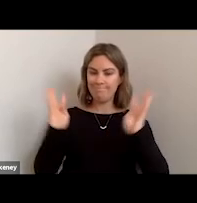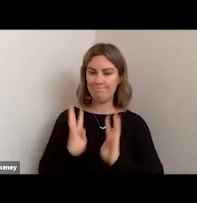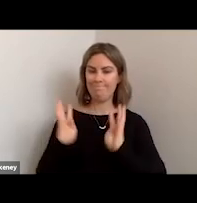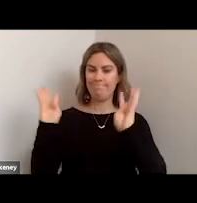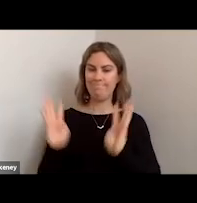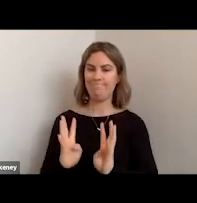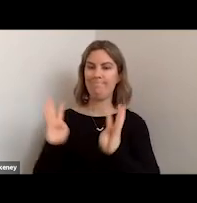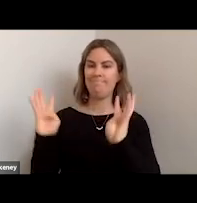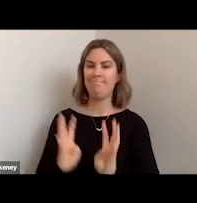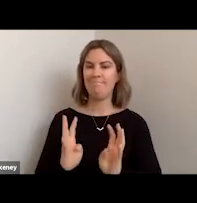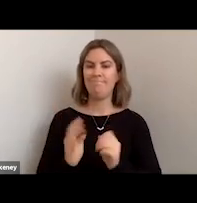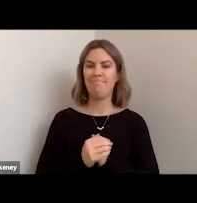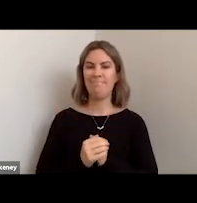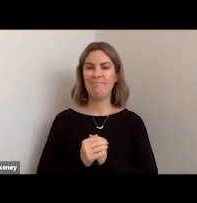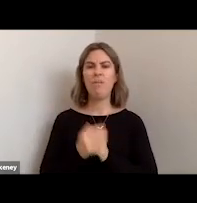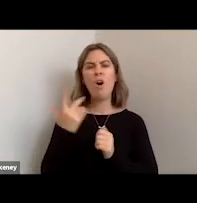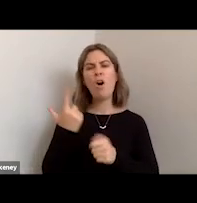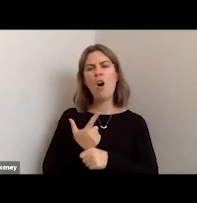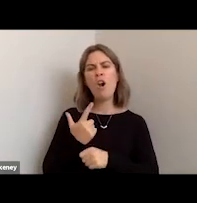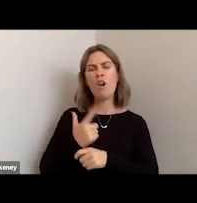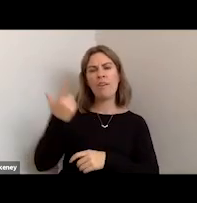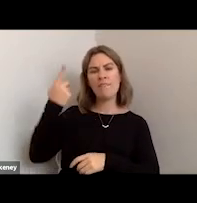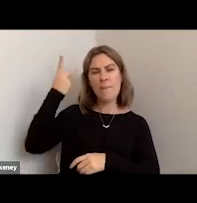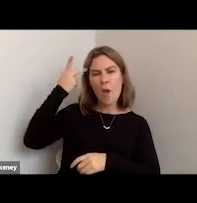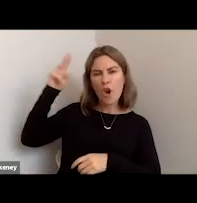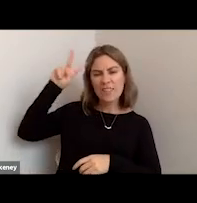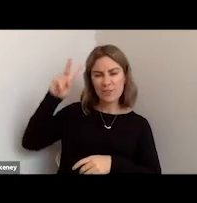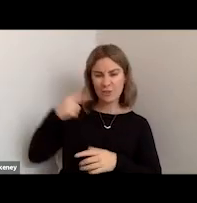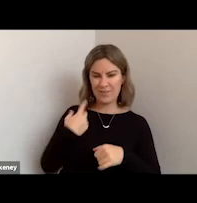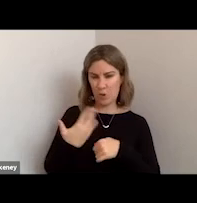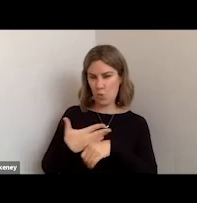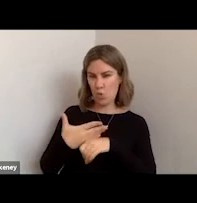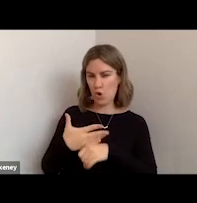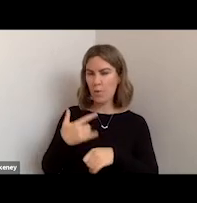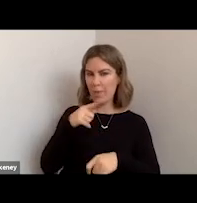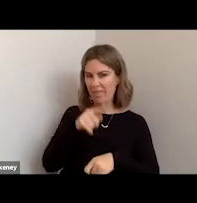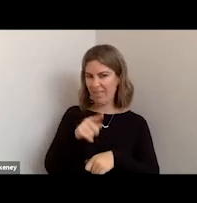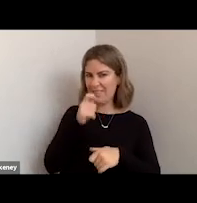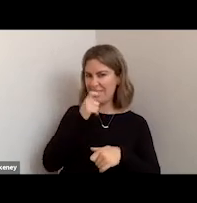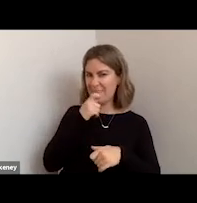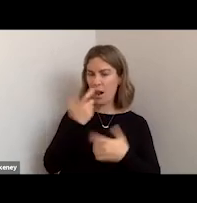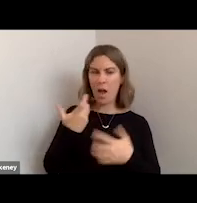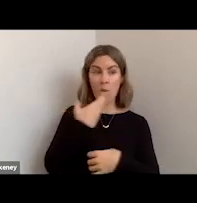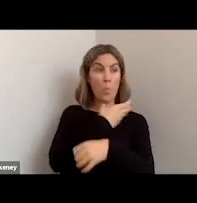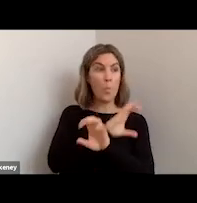I have a few politicians we work with, we call them town halls, that webinar thing where people can ask me questions, we can have some